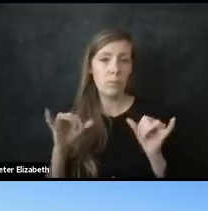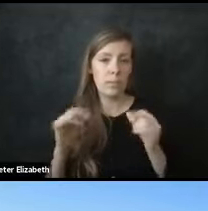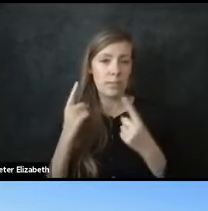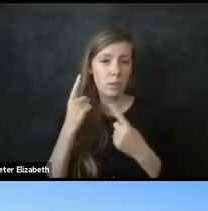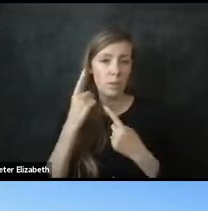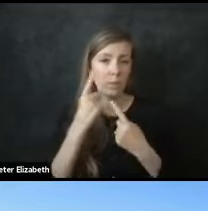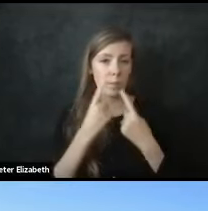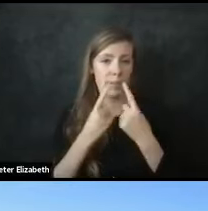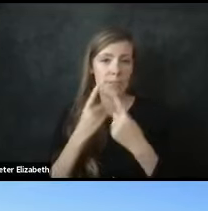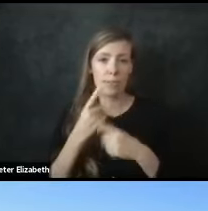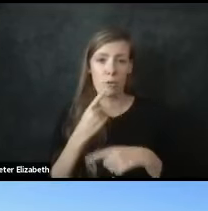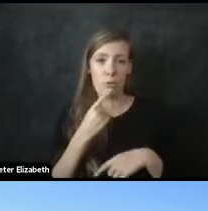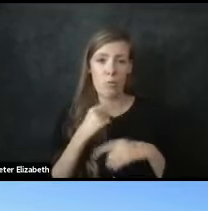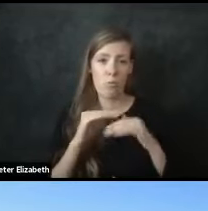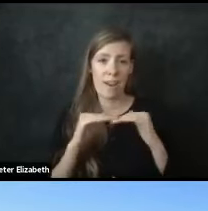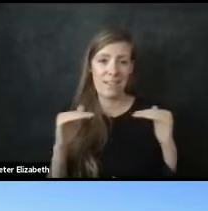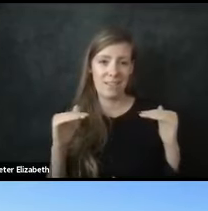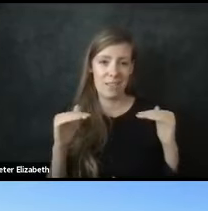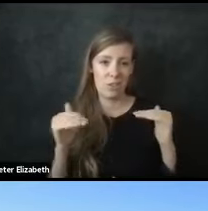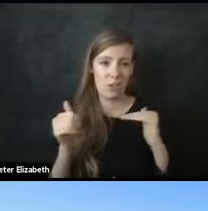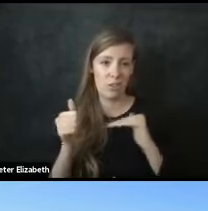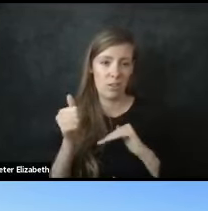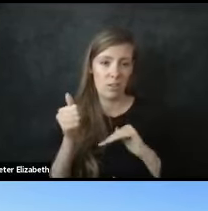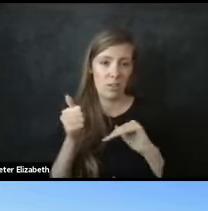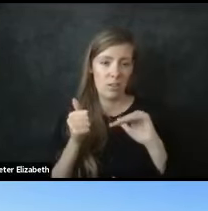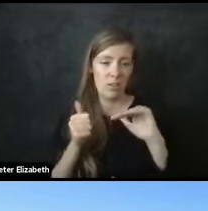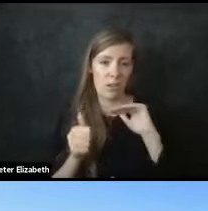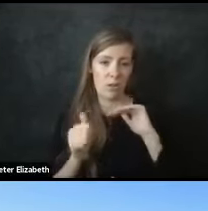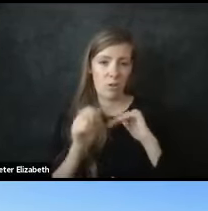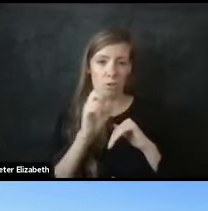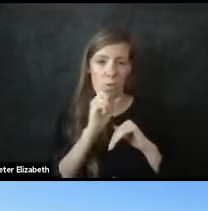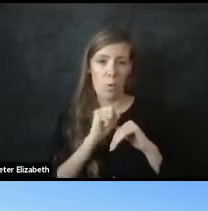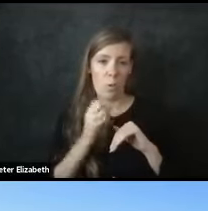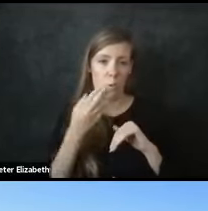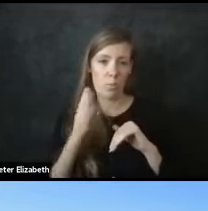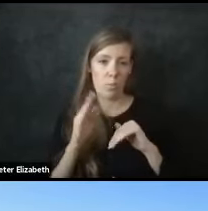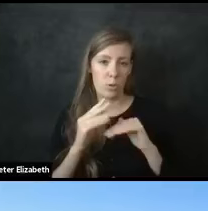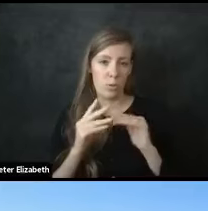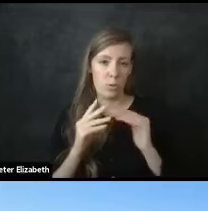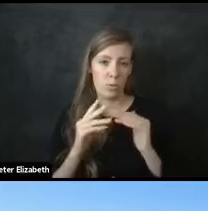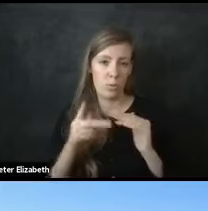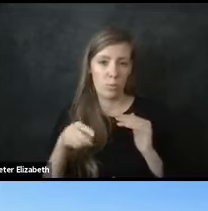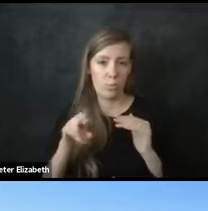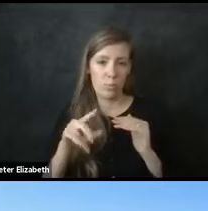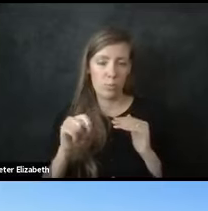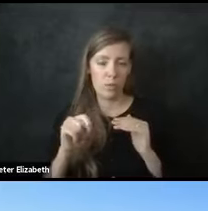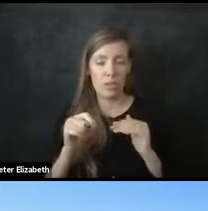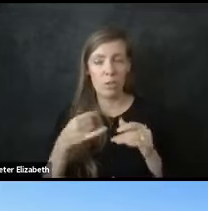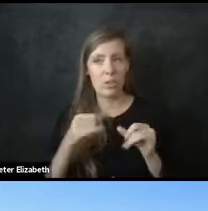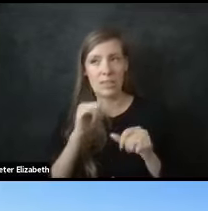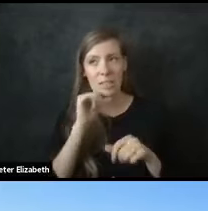the red tier under the old blueprint framework. So we're still not at the low case rates